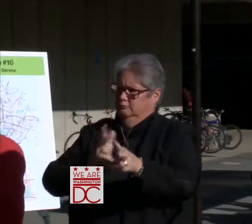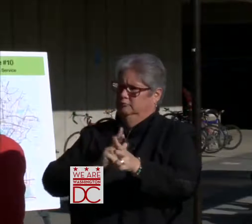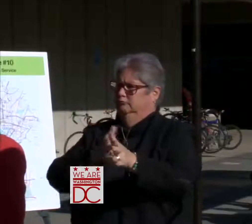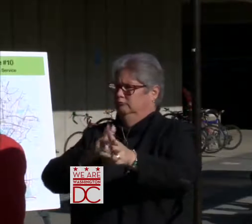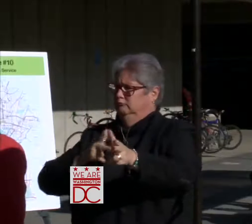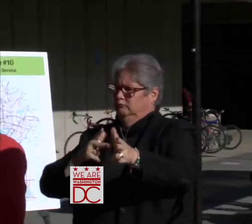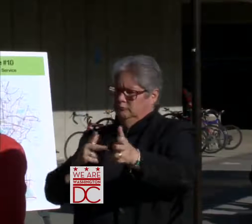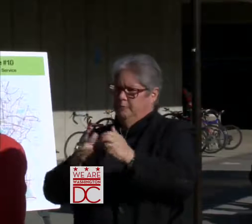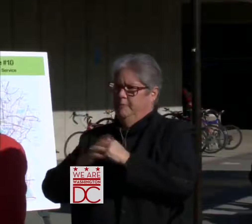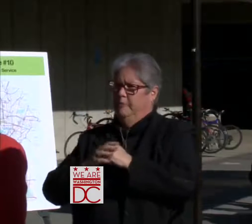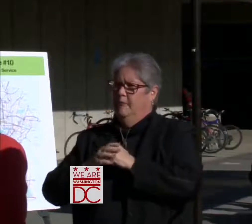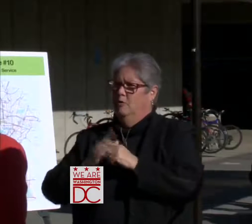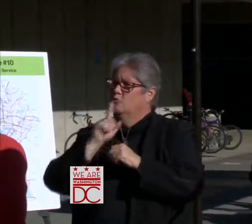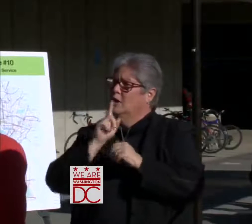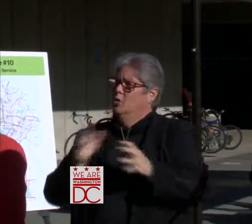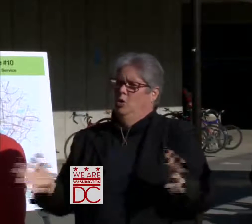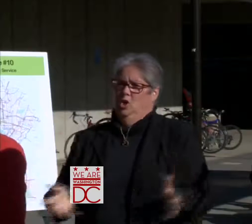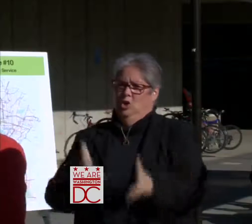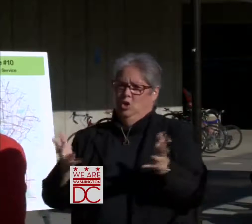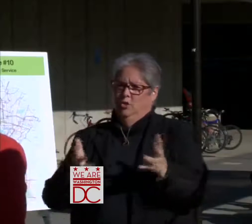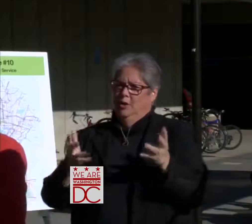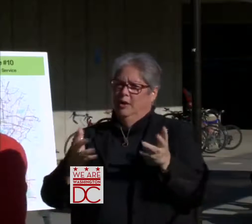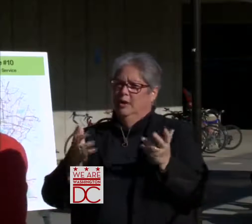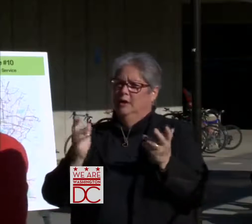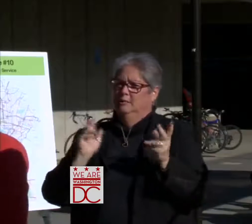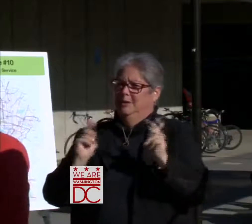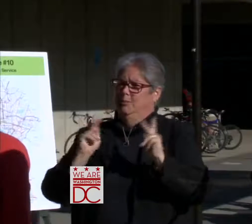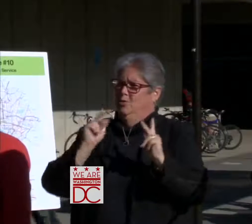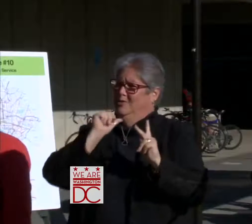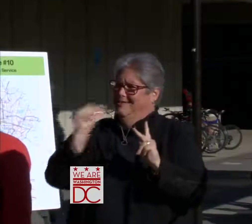WE ENCOURAGE NONESSENTIAL VEHICULAR TRAFFIC TO AVOID N